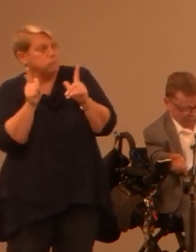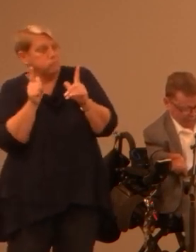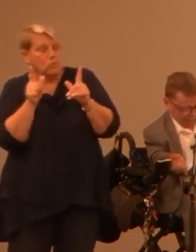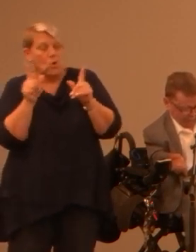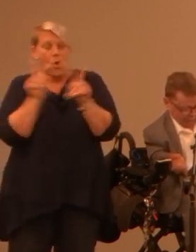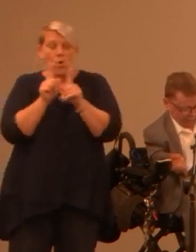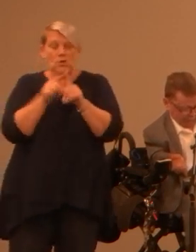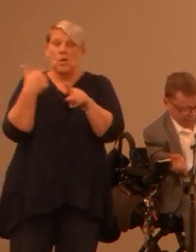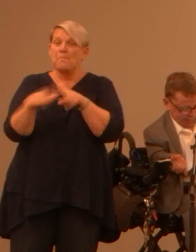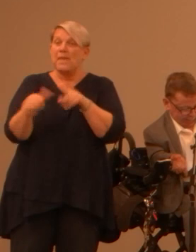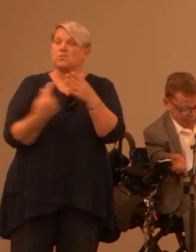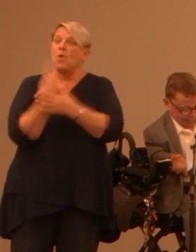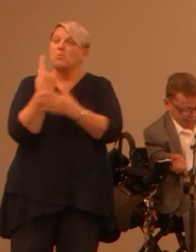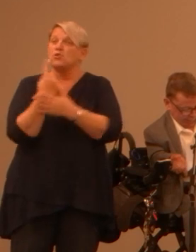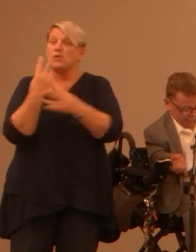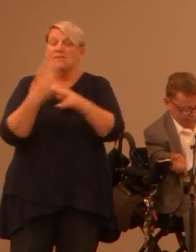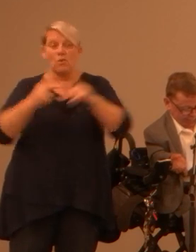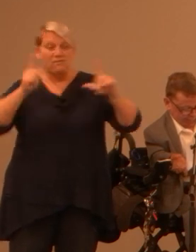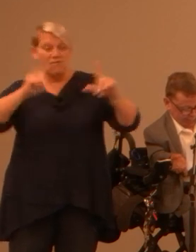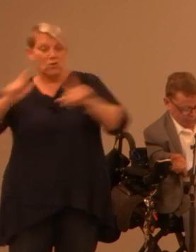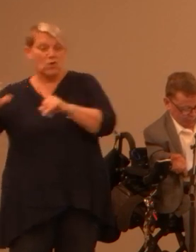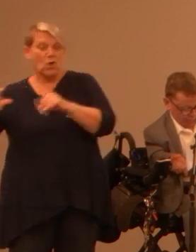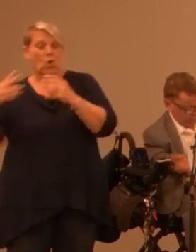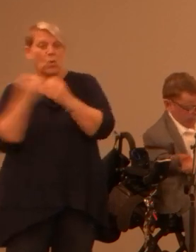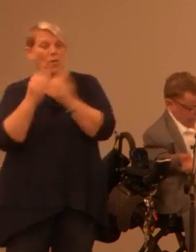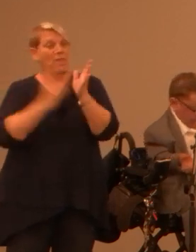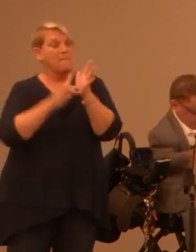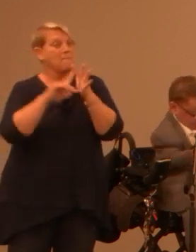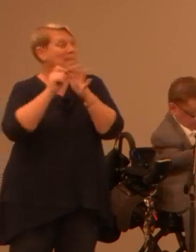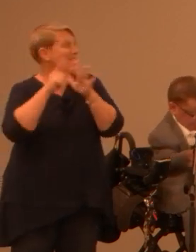opportunity to have photos taken in front of the media wall which is down